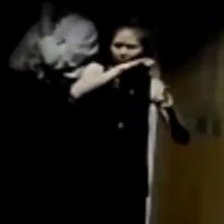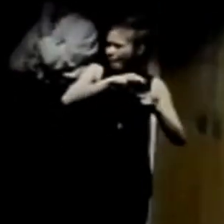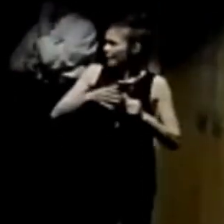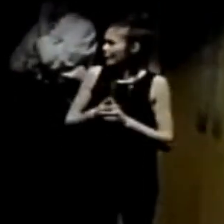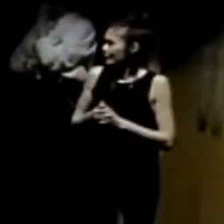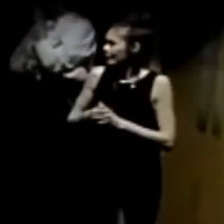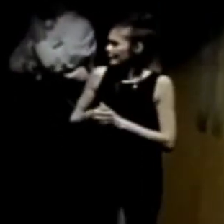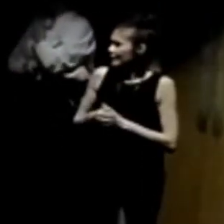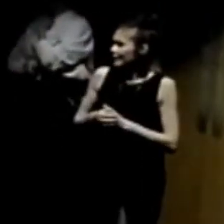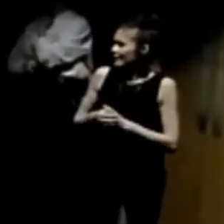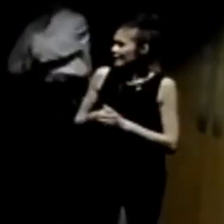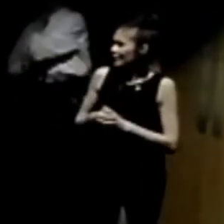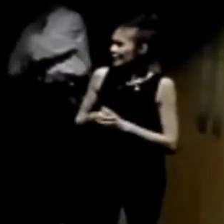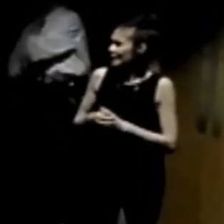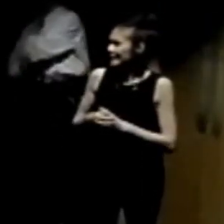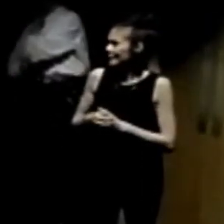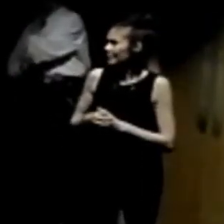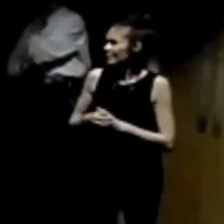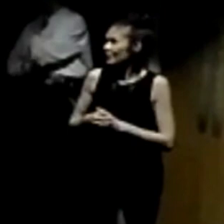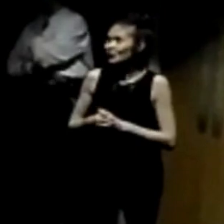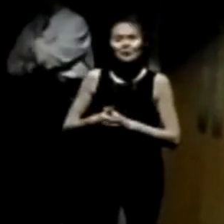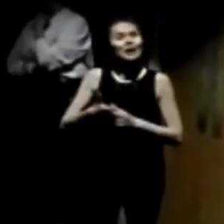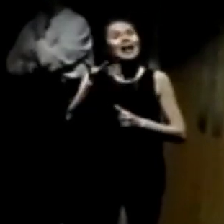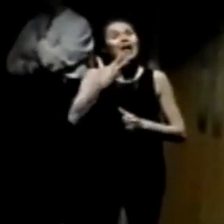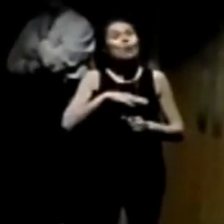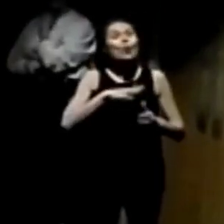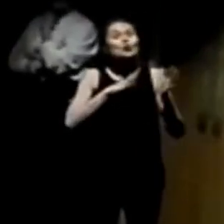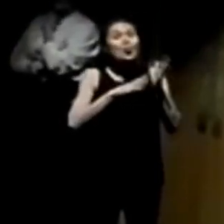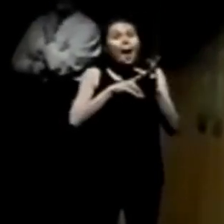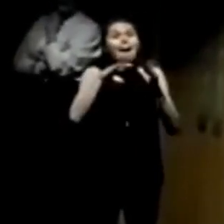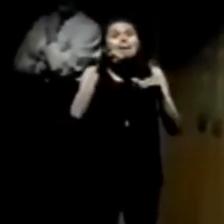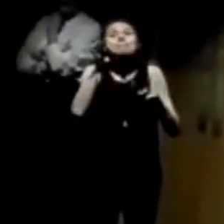What does he want? Oi he wants the map. He wants the mop, he wants the mop.